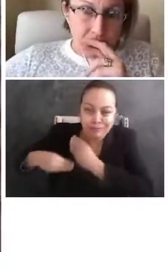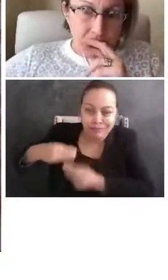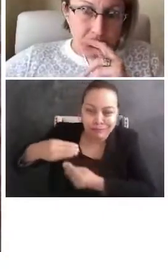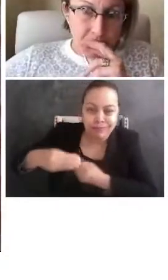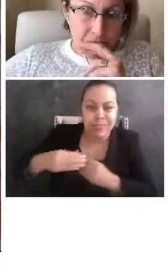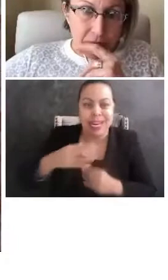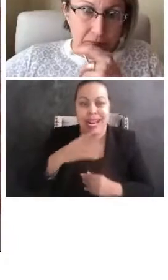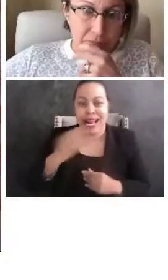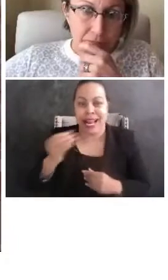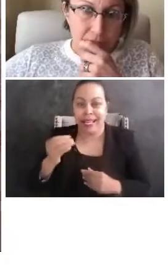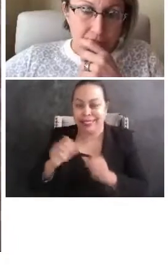that did it.